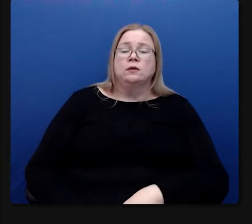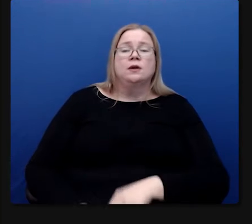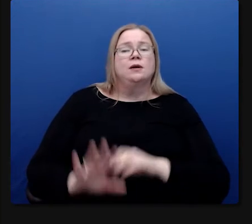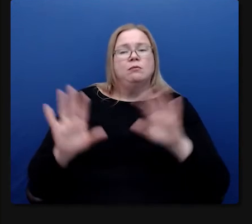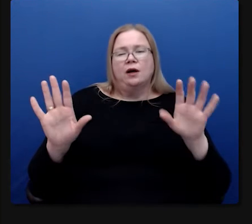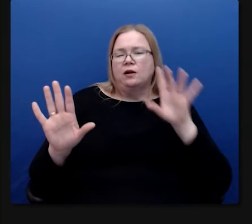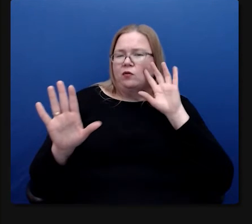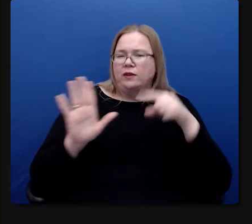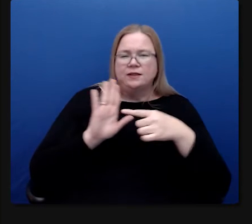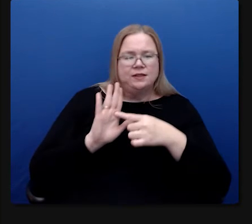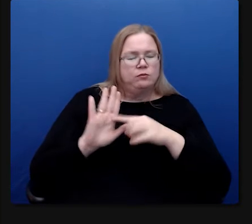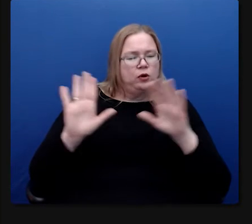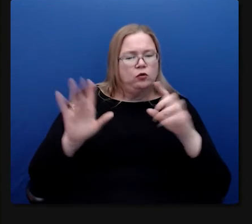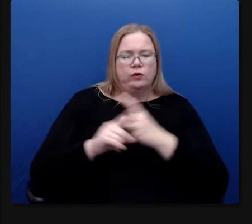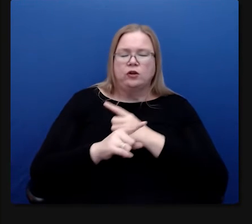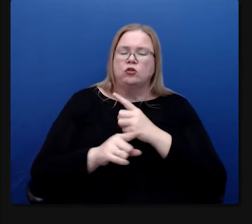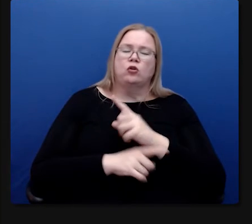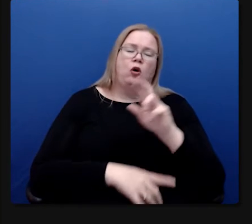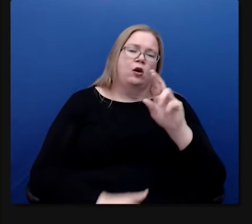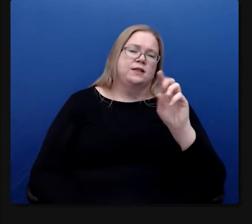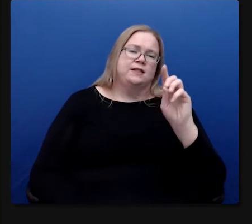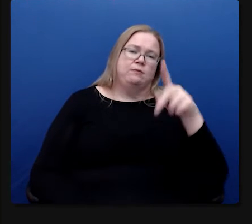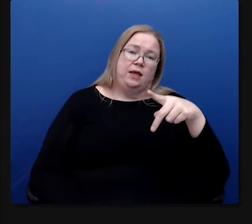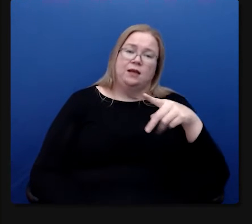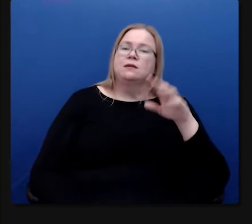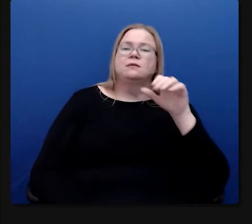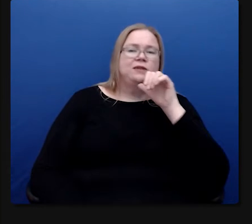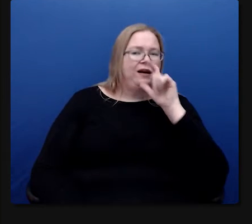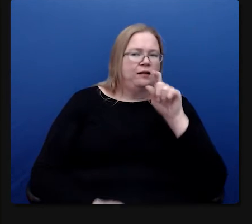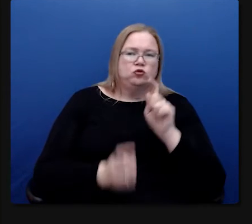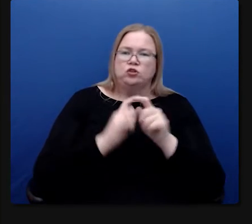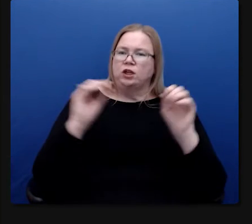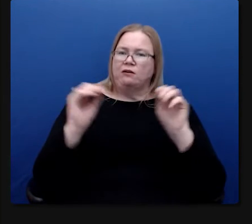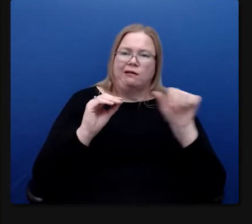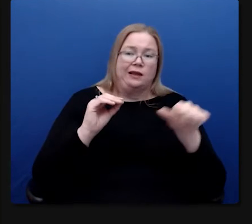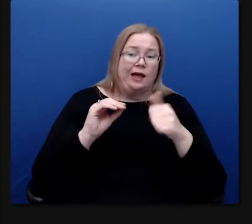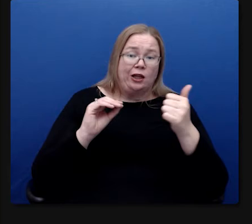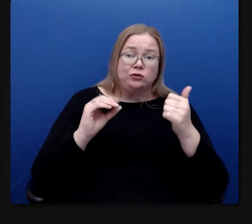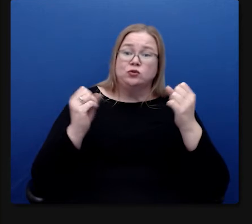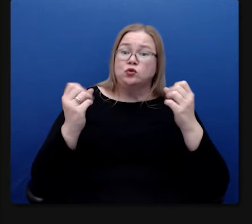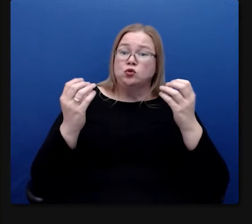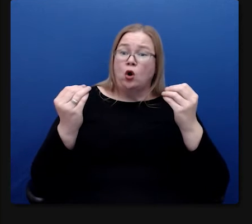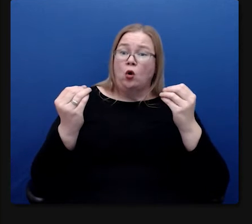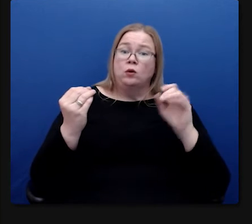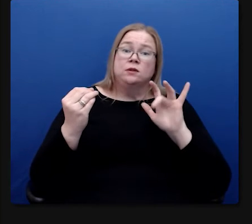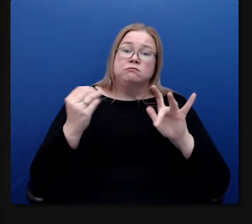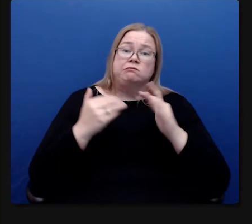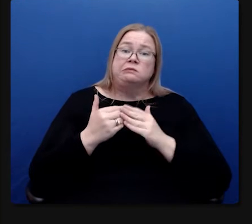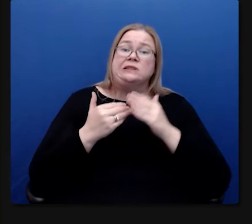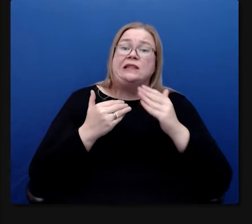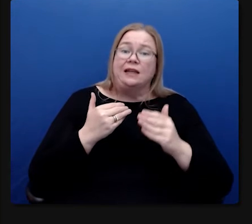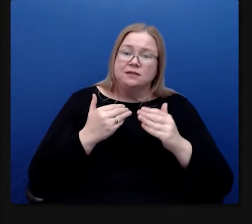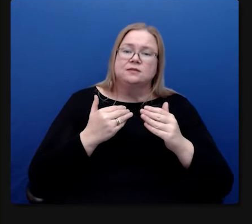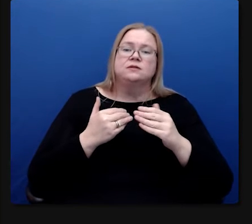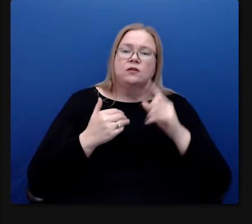But for this demo, we're just going to use RDP, so there's nothing more to change on this screen. So I'm going to just click Next to the VM Network.